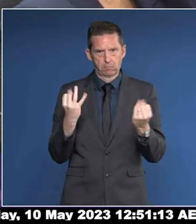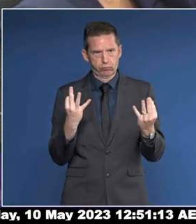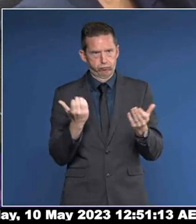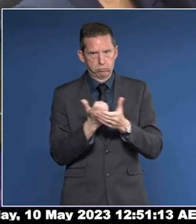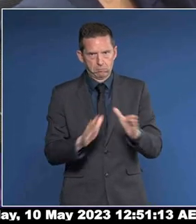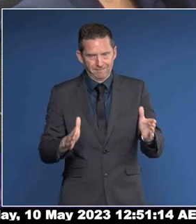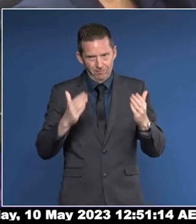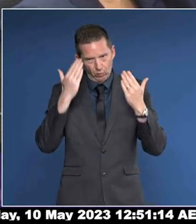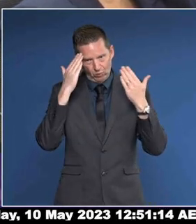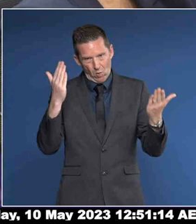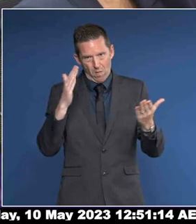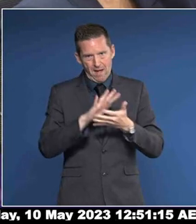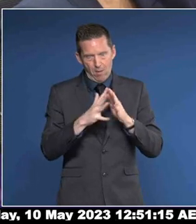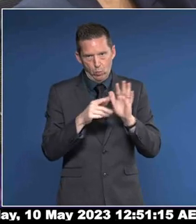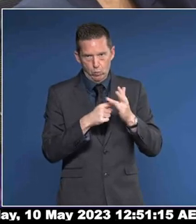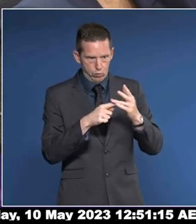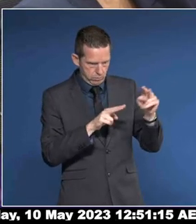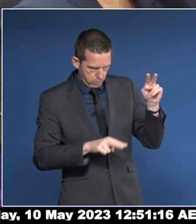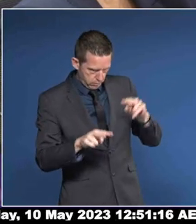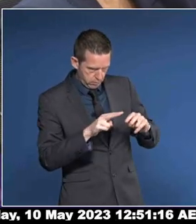they, to assess or determine harm?